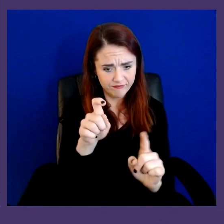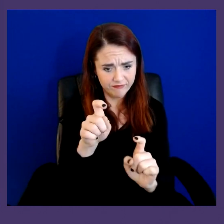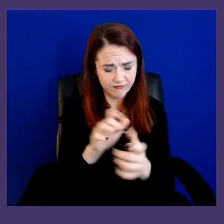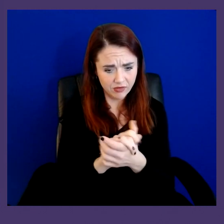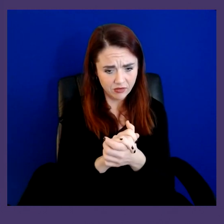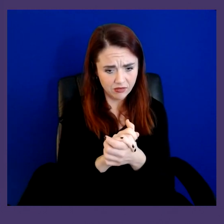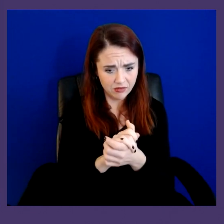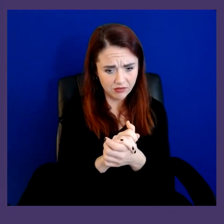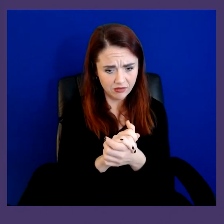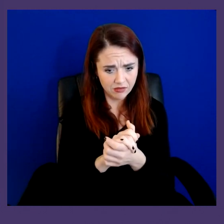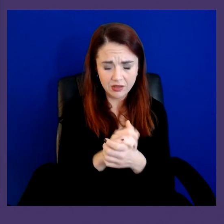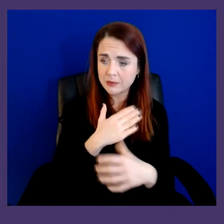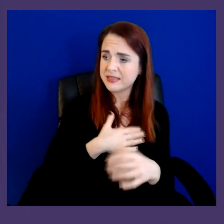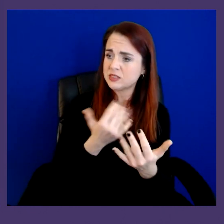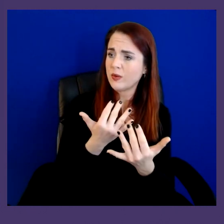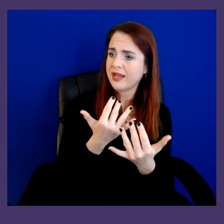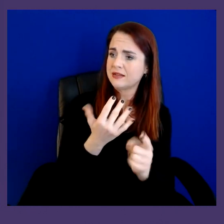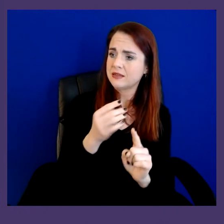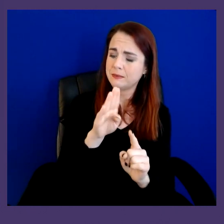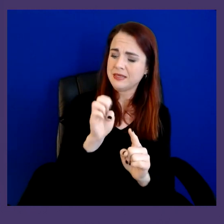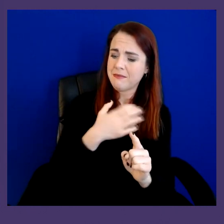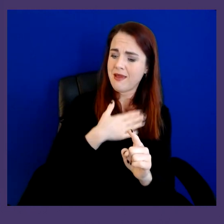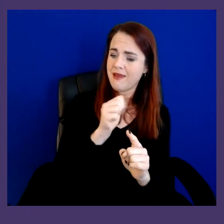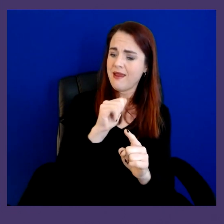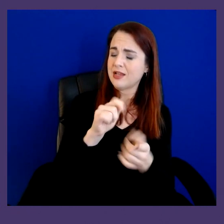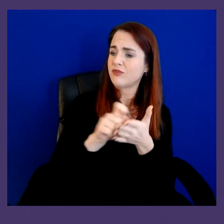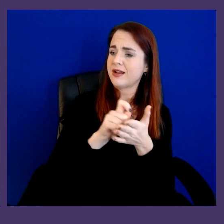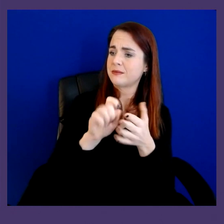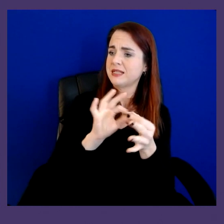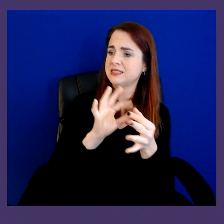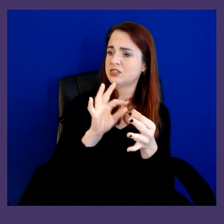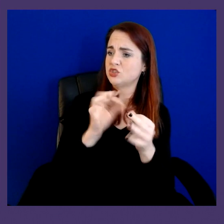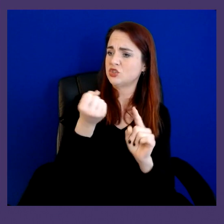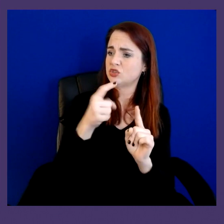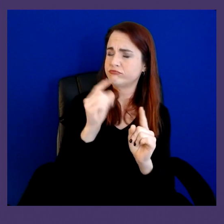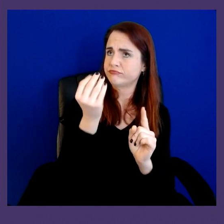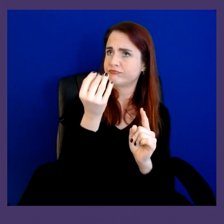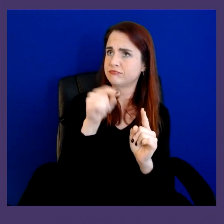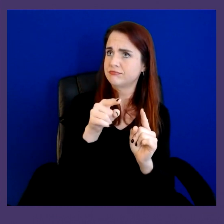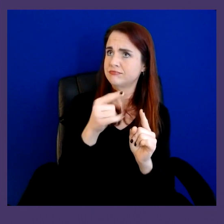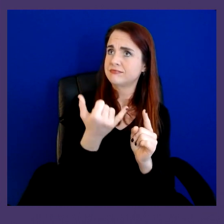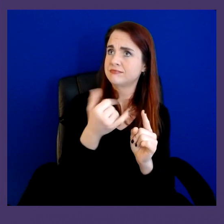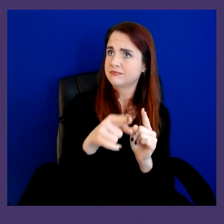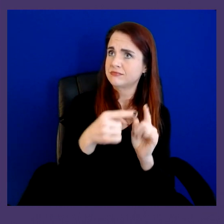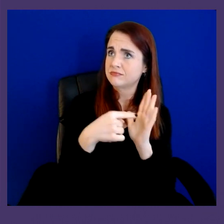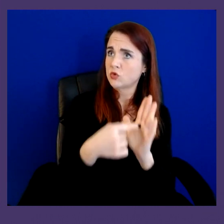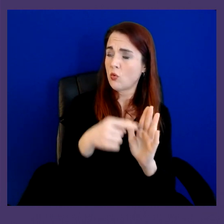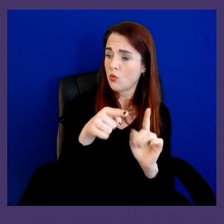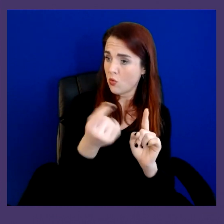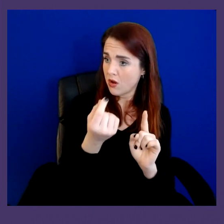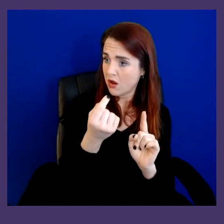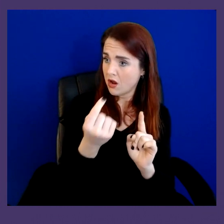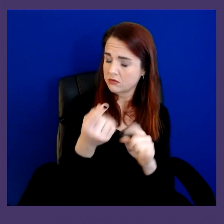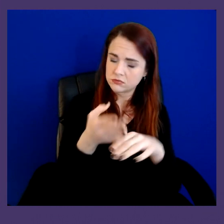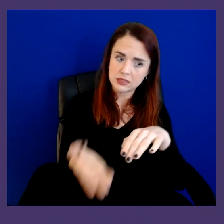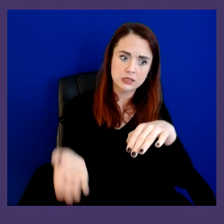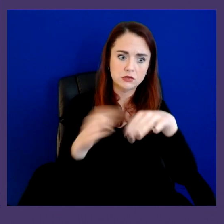Please wait, Be My AI is writing a message. Be My AI: "The trend shown in the graph indicates a significant increase in the global population over time.